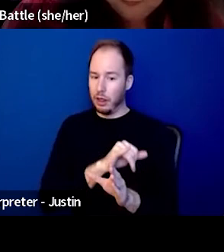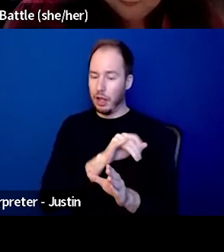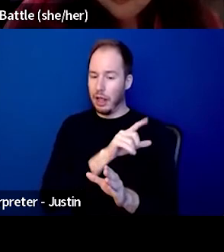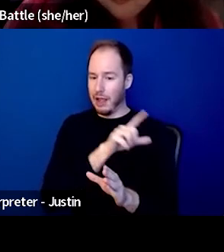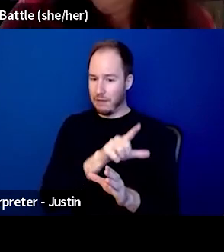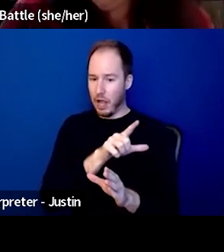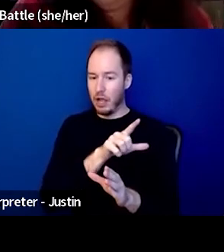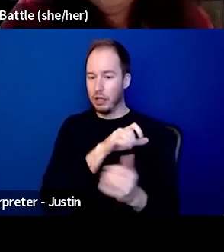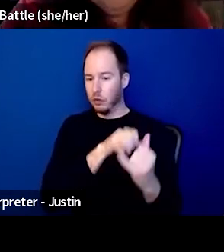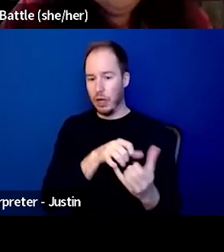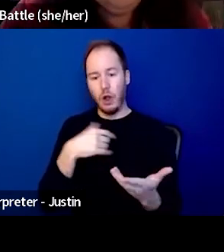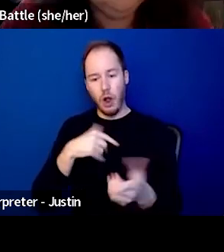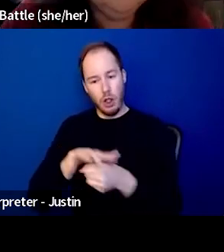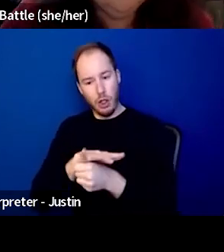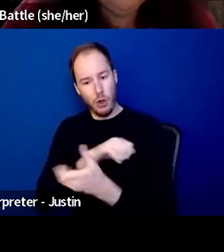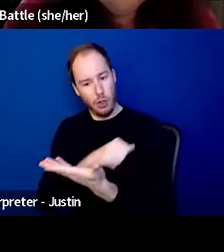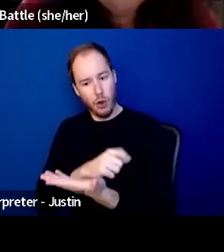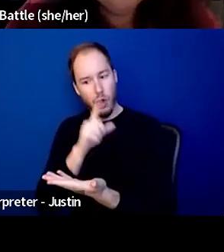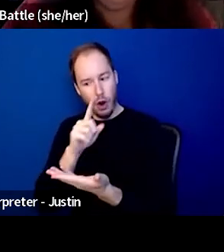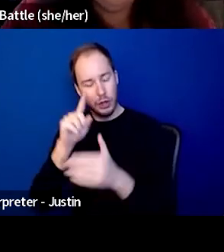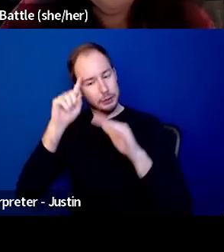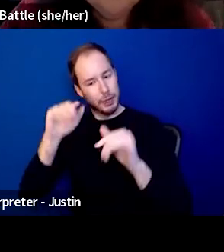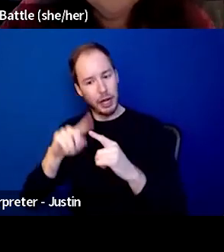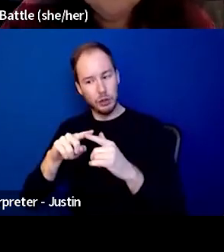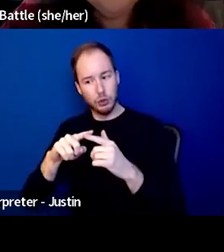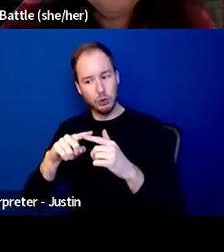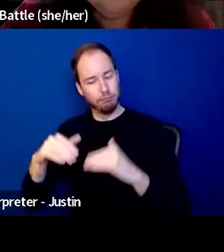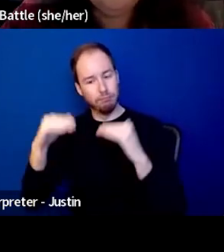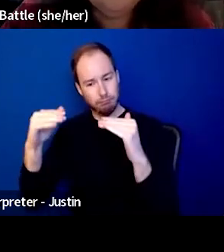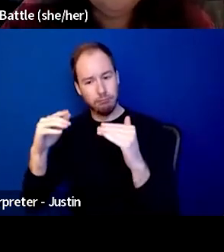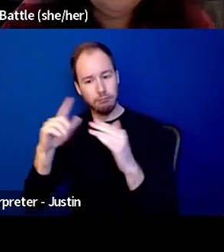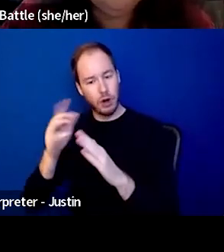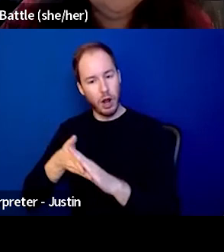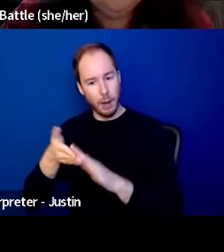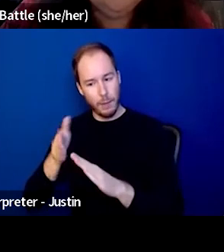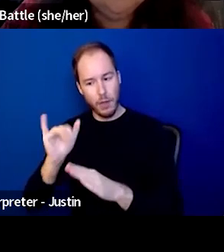our local authorities are held to standards for operating our crisis hotlines,